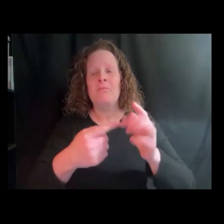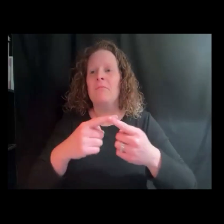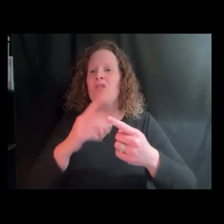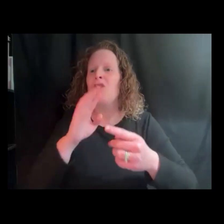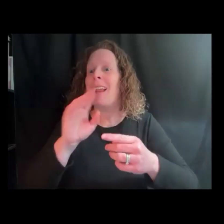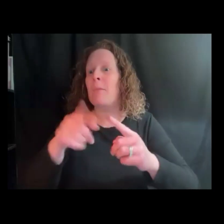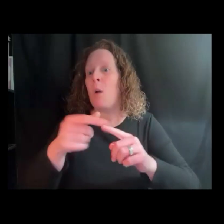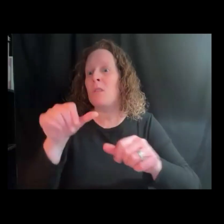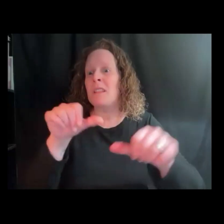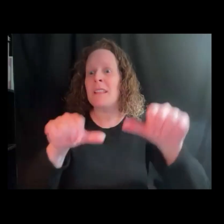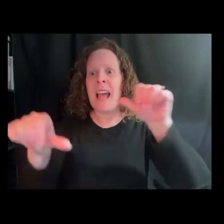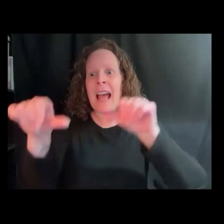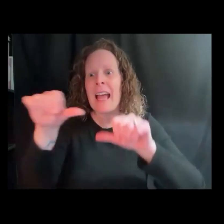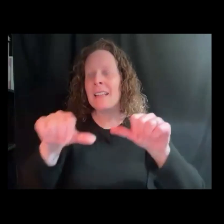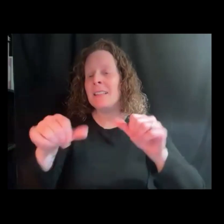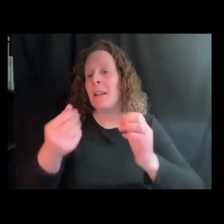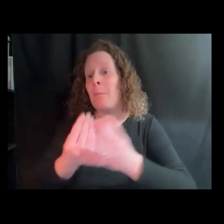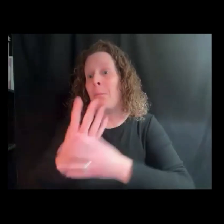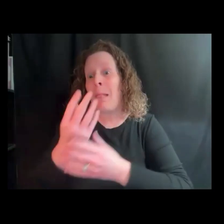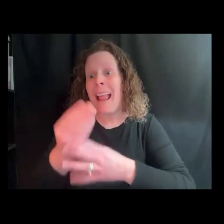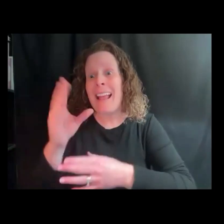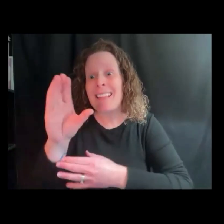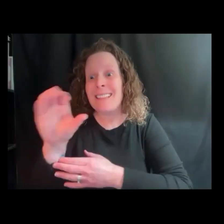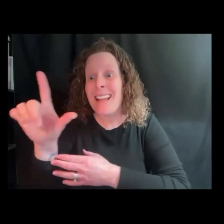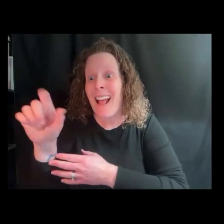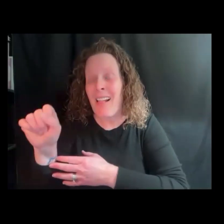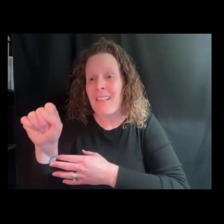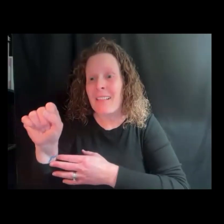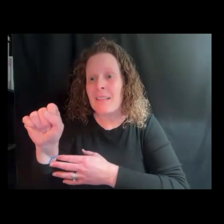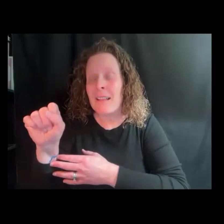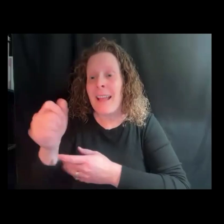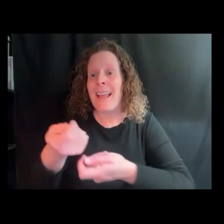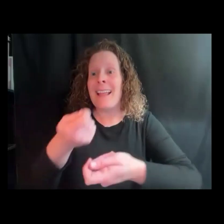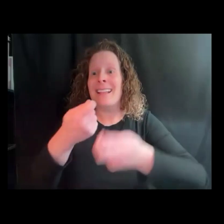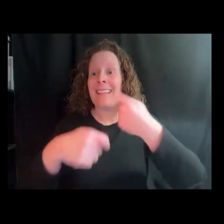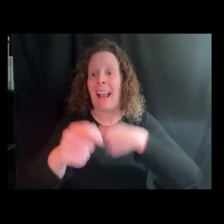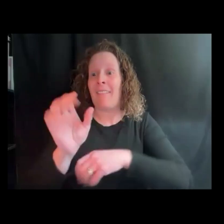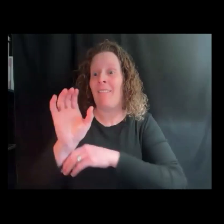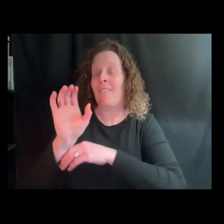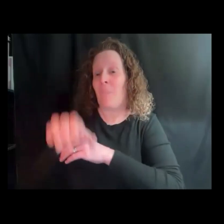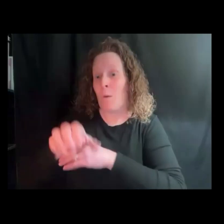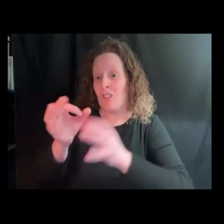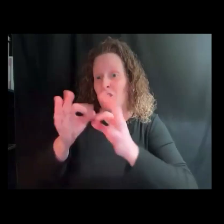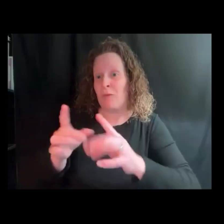For example when talking about science and plant cells